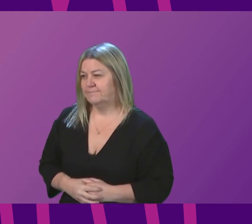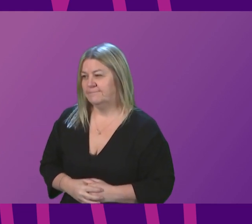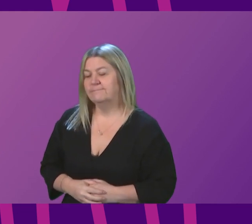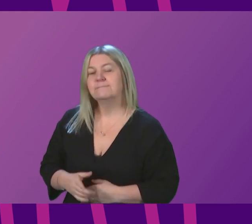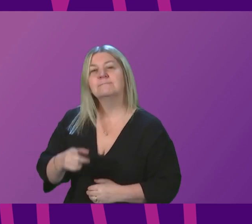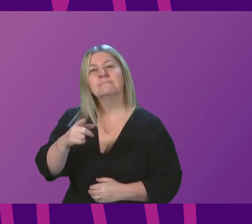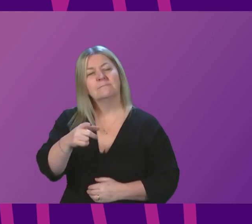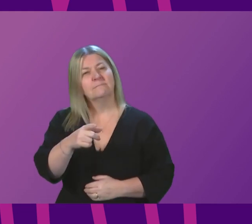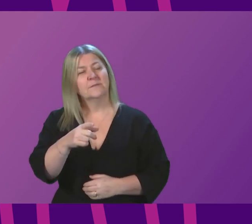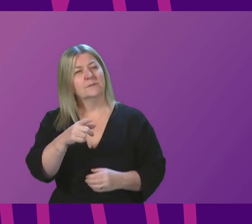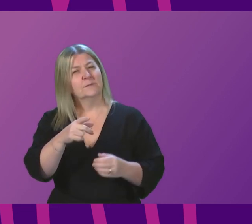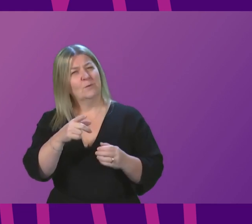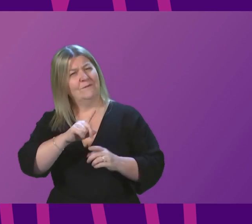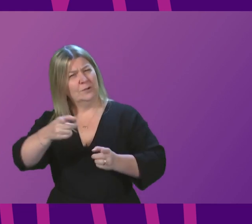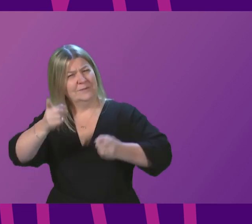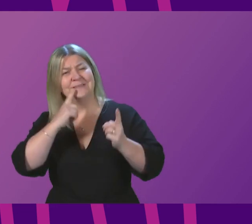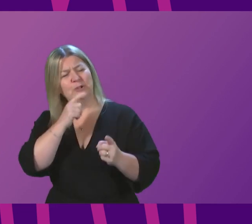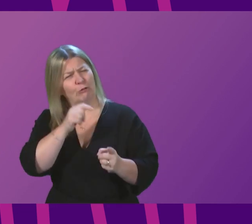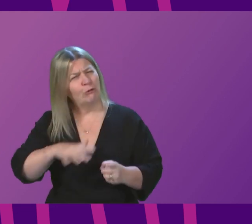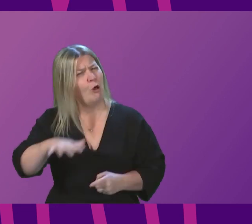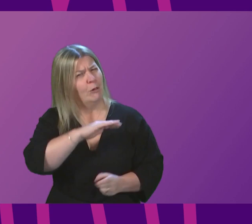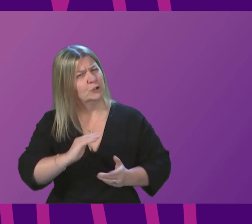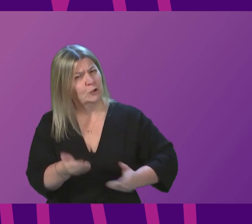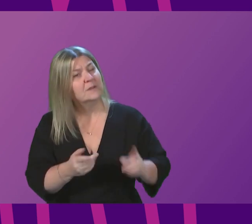However, the previous guidance did not include primary care.